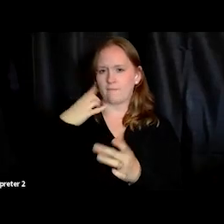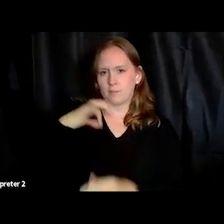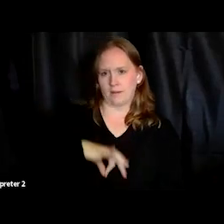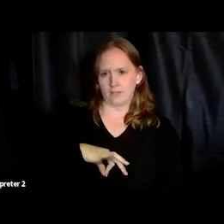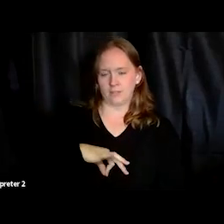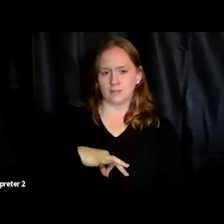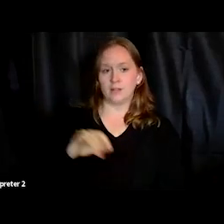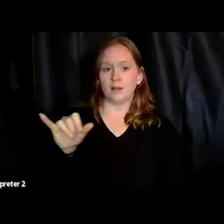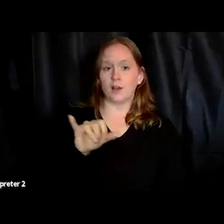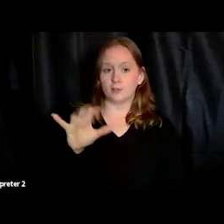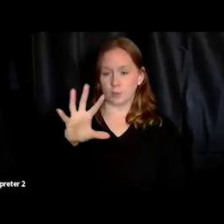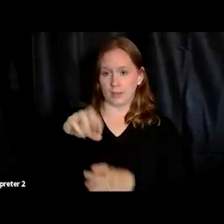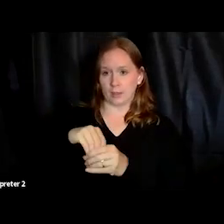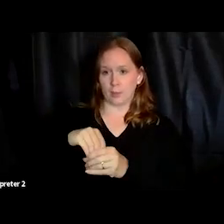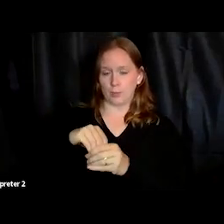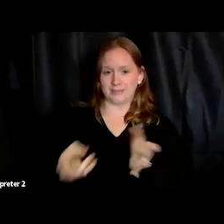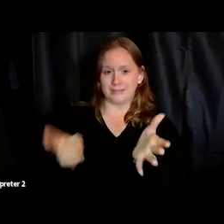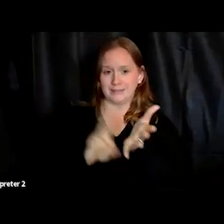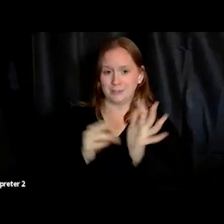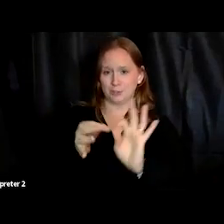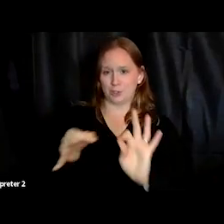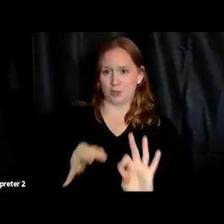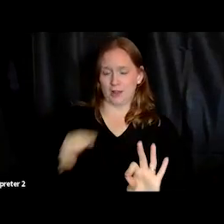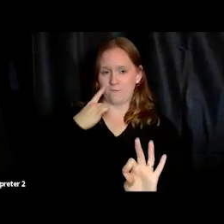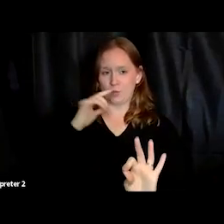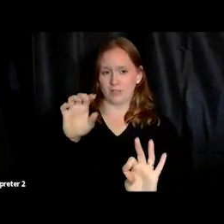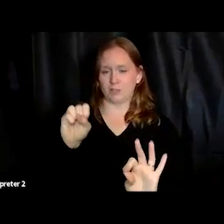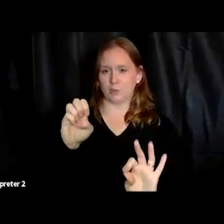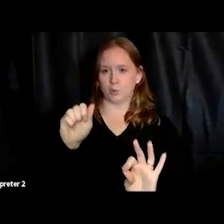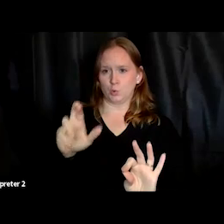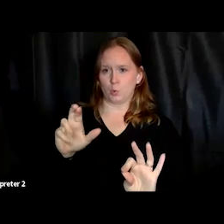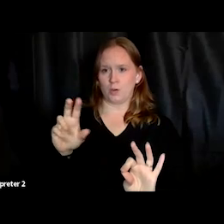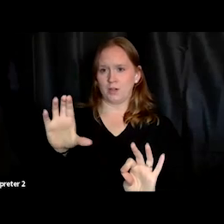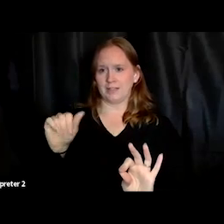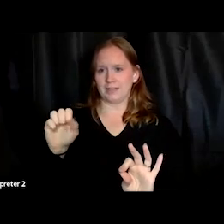for yourself as the SOAR caseworker and the acceptable medical source. Because like Abby said,